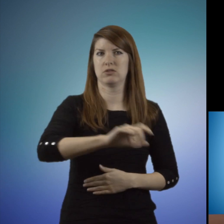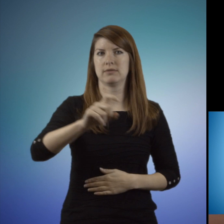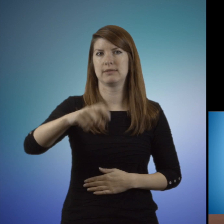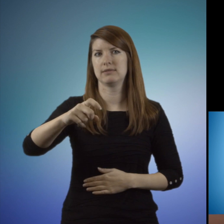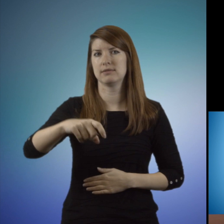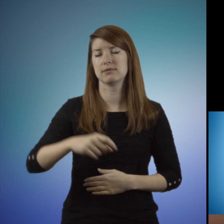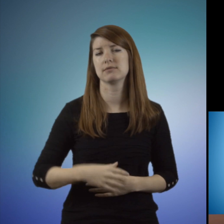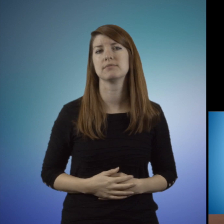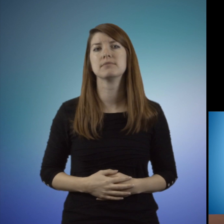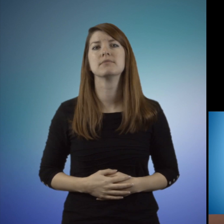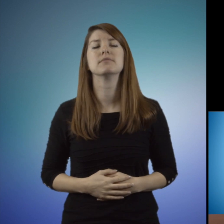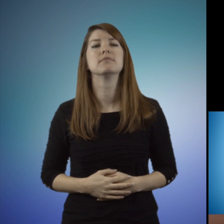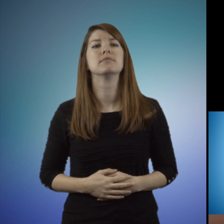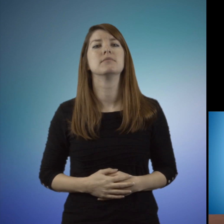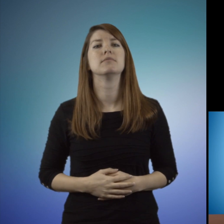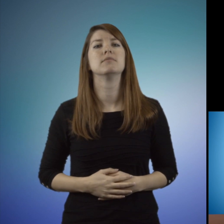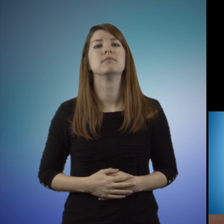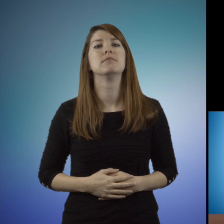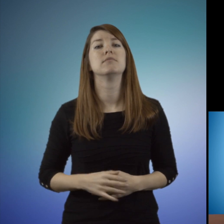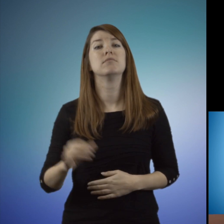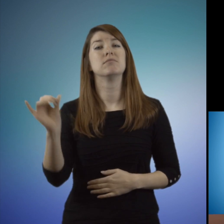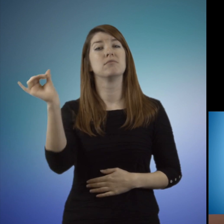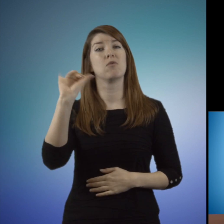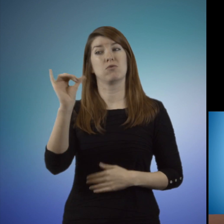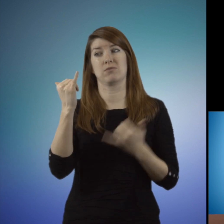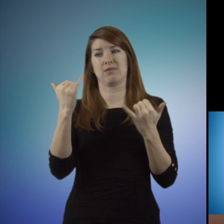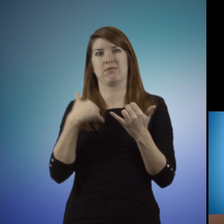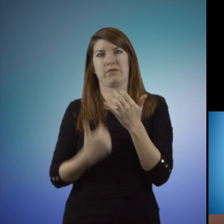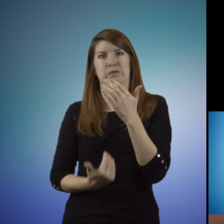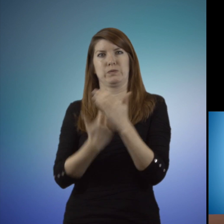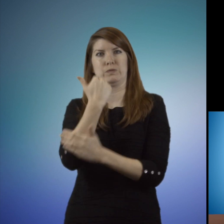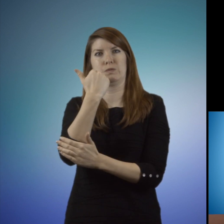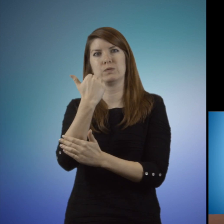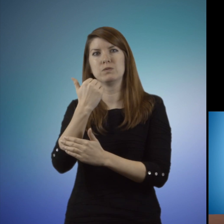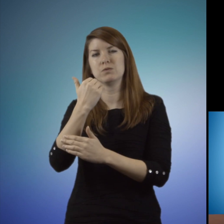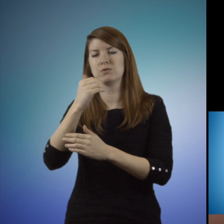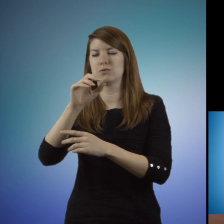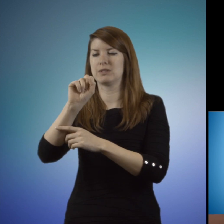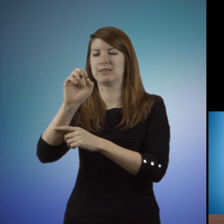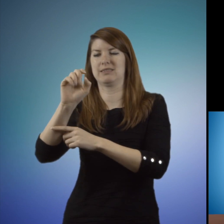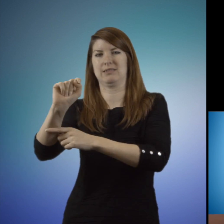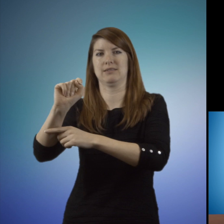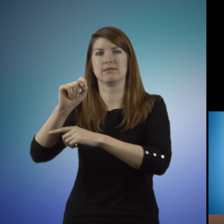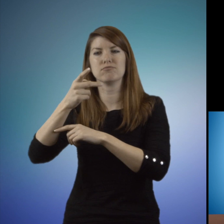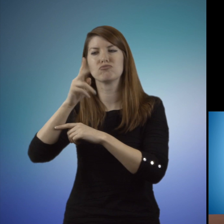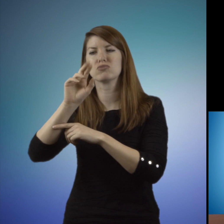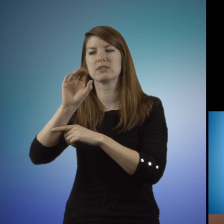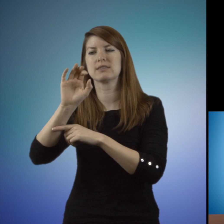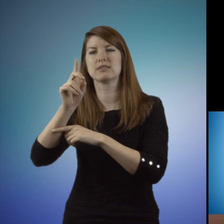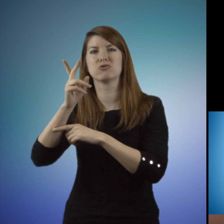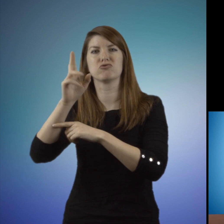In addition, there is a new set of procedural safeguards for parents under Part B